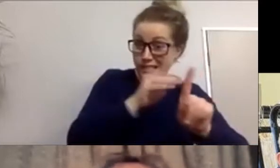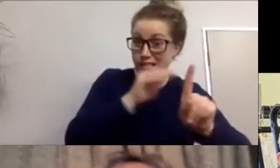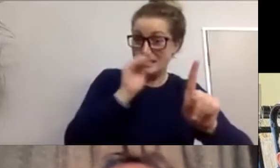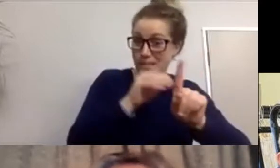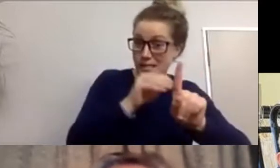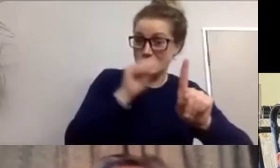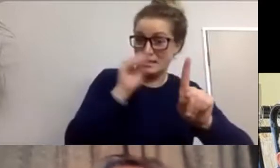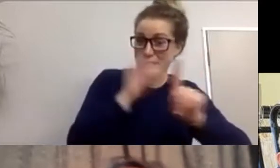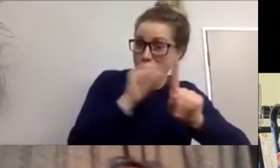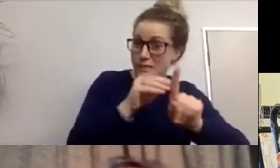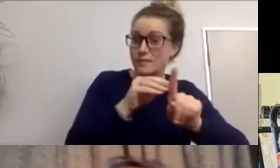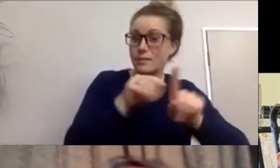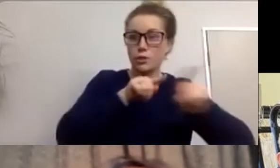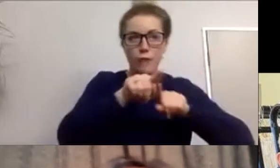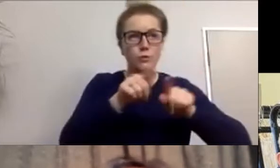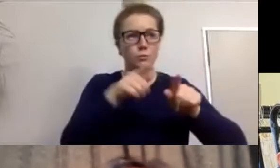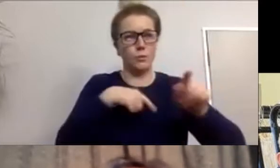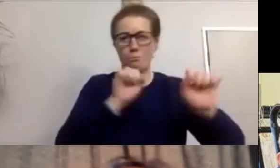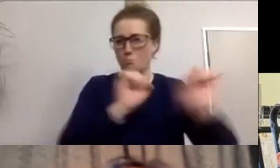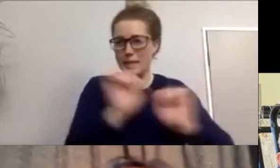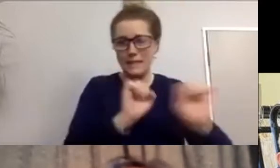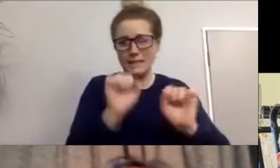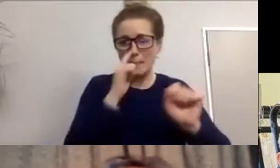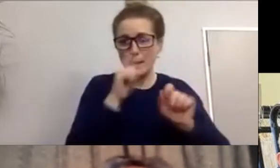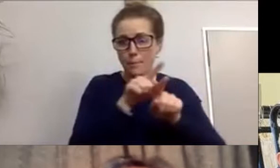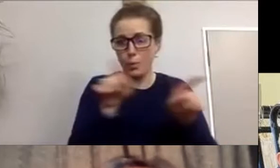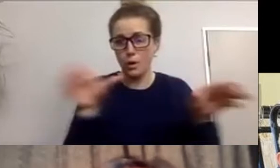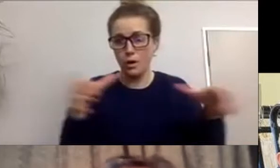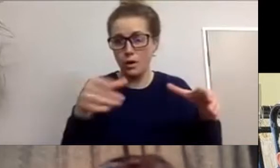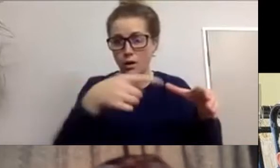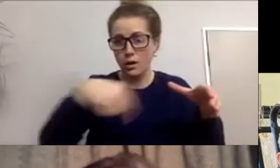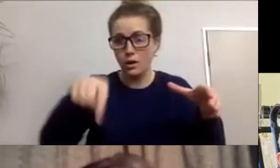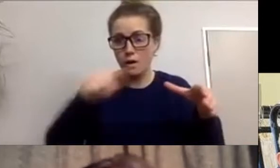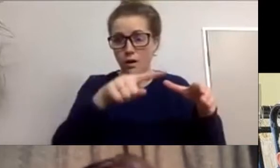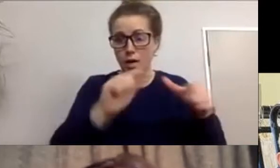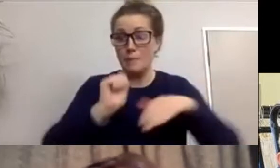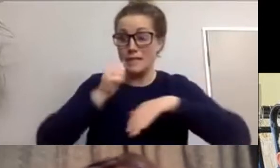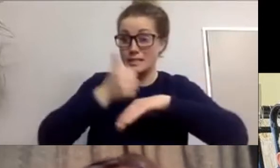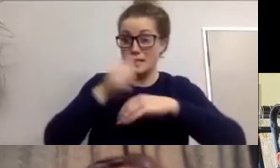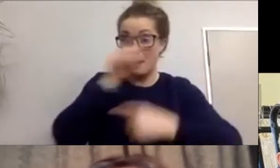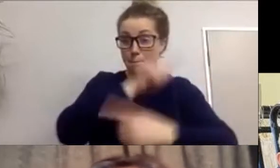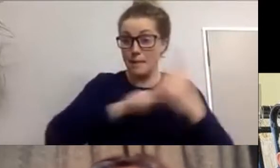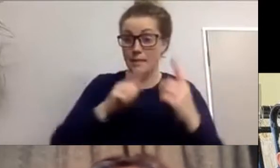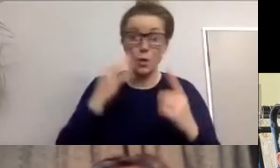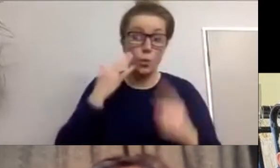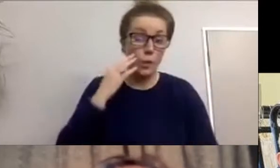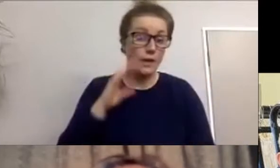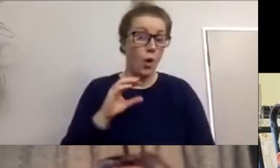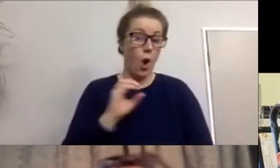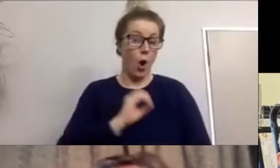people and I started setting up the meeting in October and I succeeded to